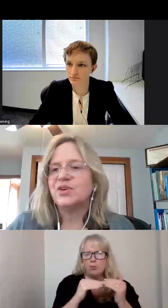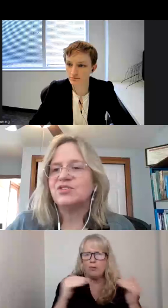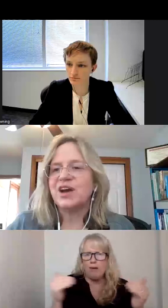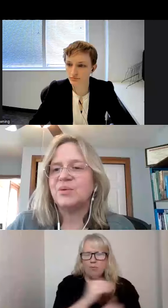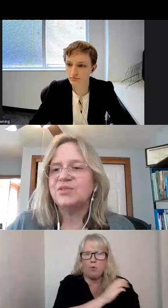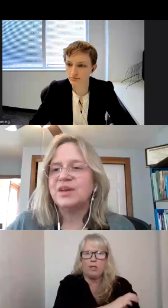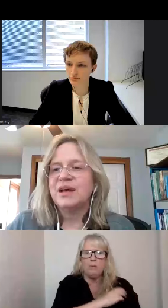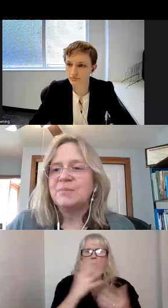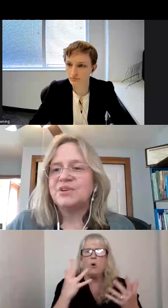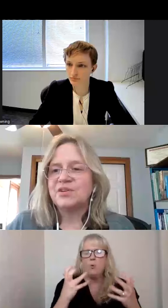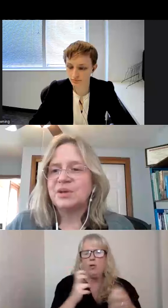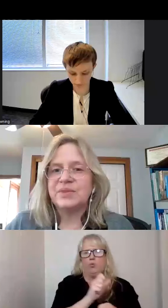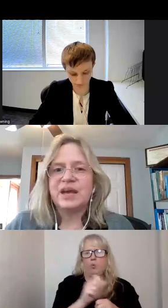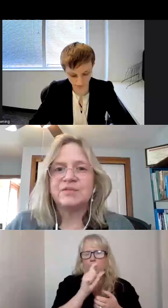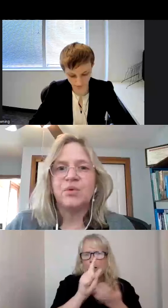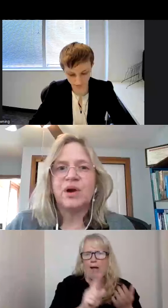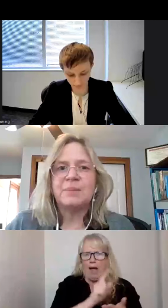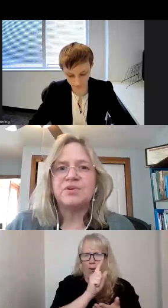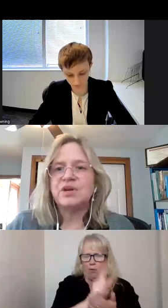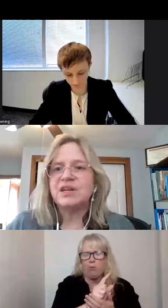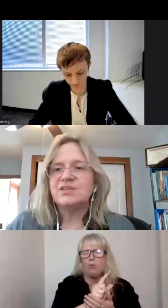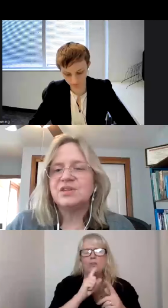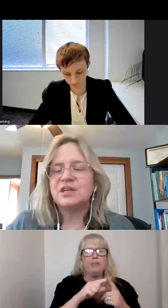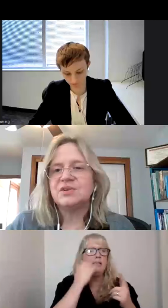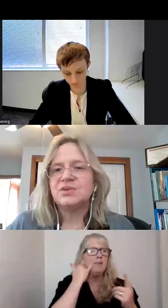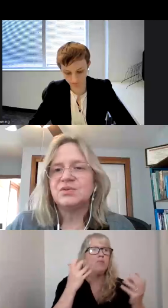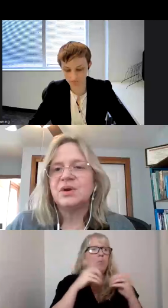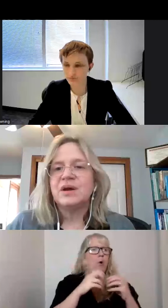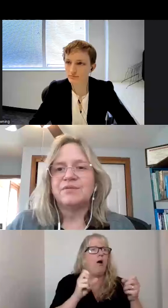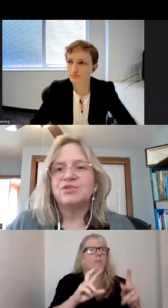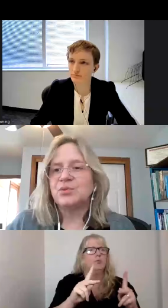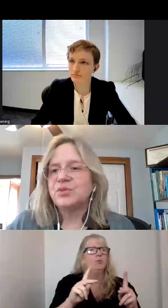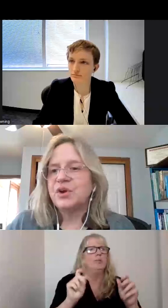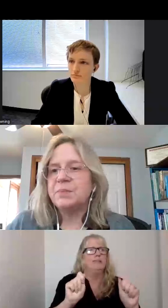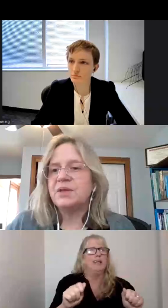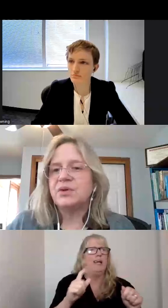STRANGE HOURS WHEN THEY HAVE MORE OPPORTUNITIES TO DO VIRTUAL AND